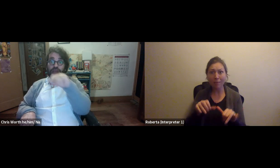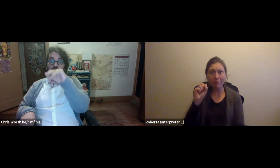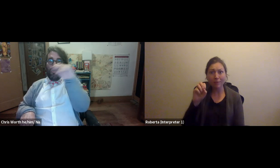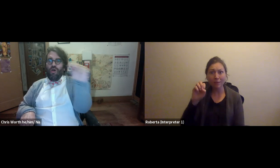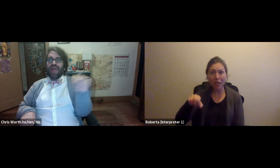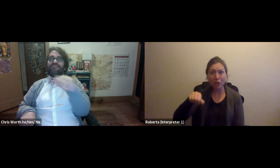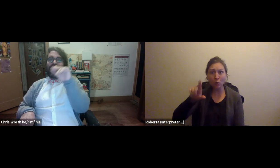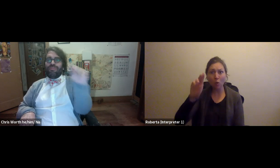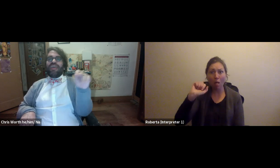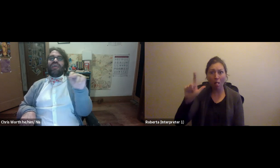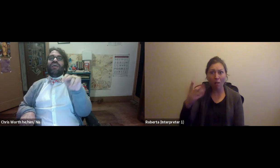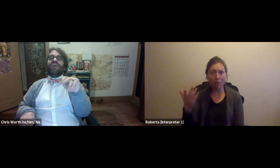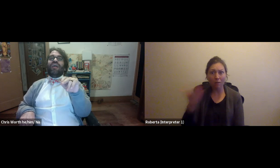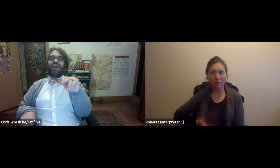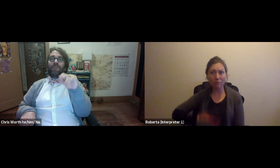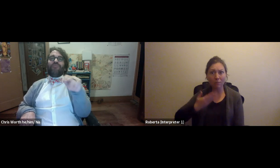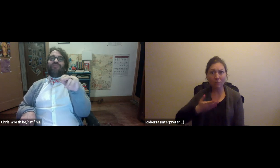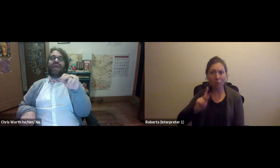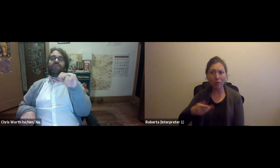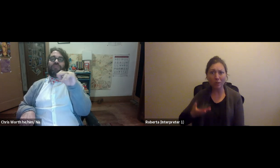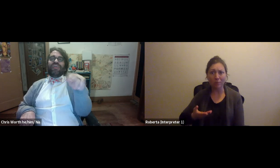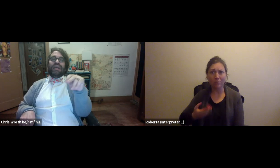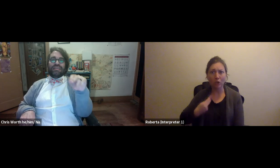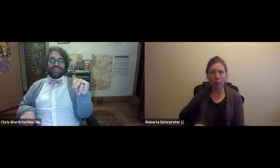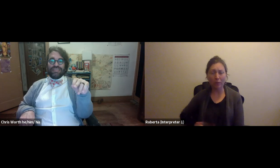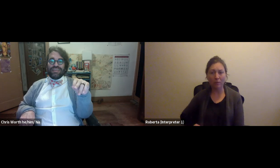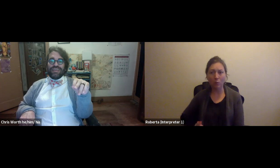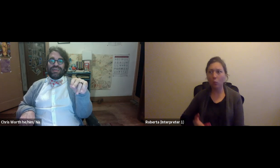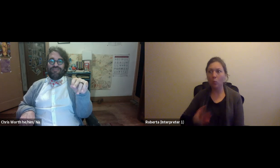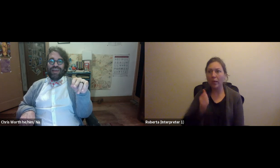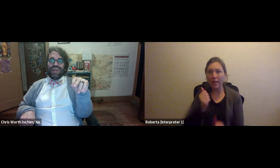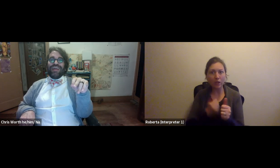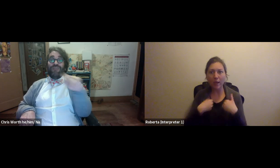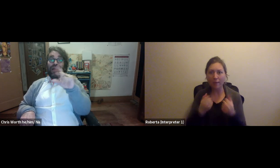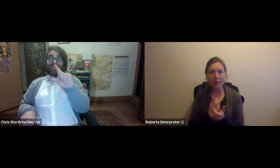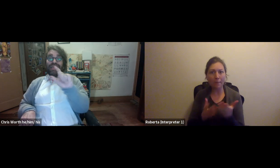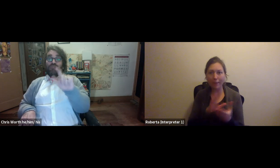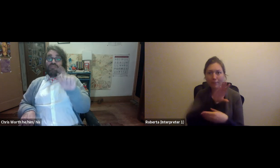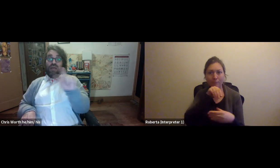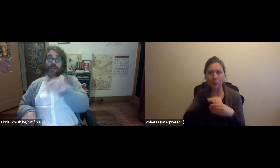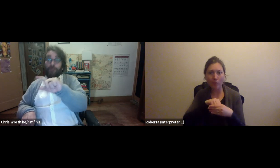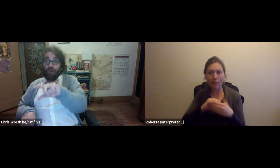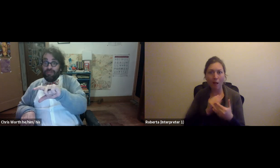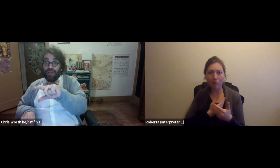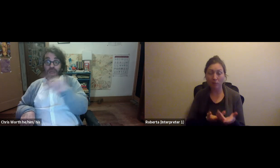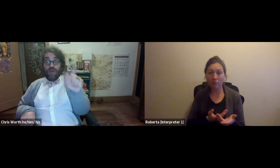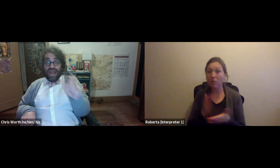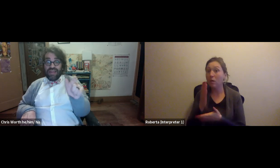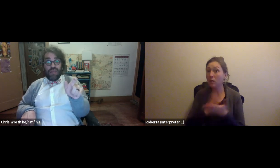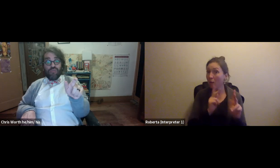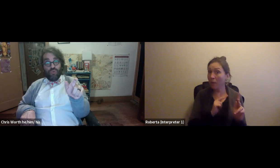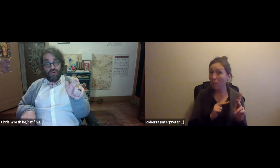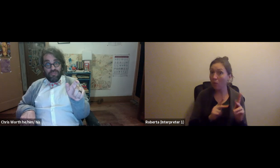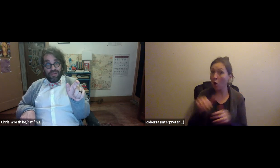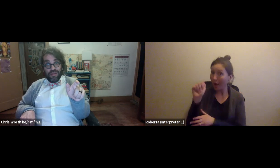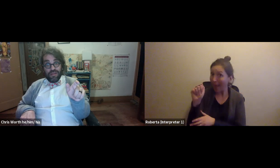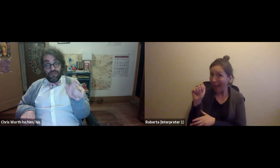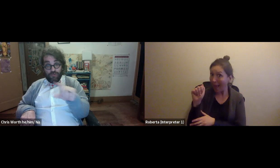We all have something about that within us. Right, now some people are asexual for real.